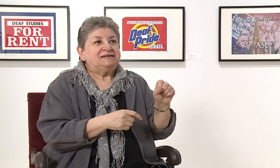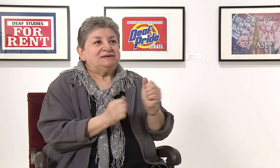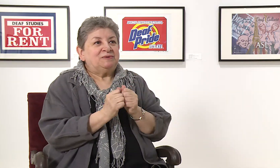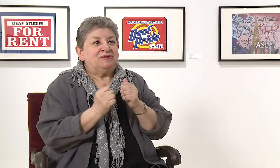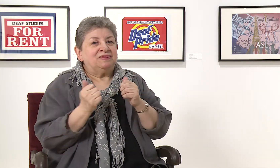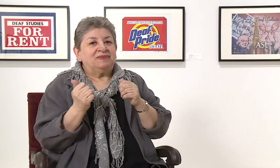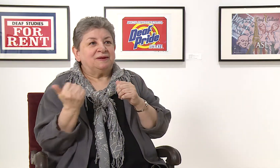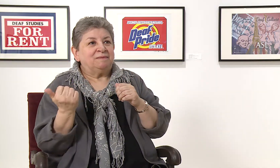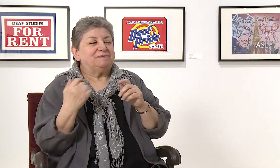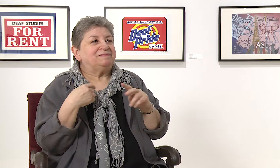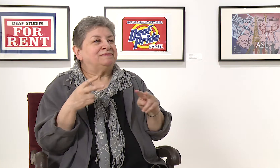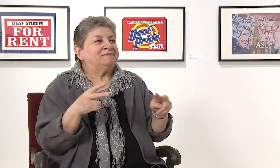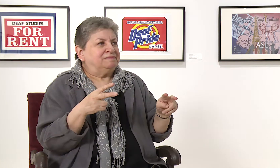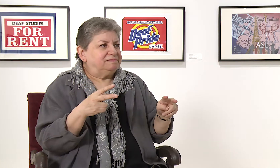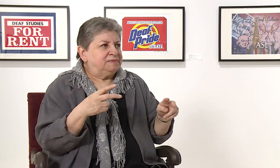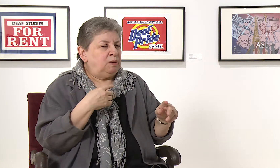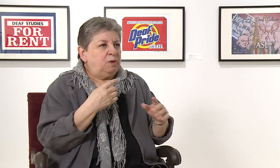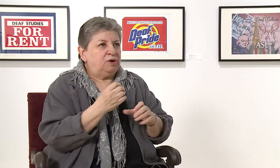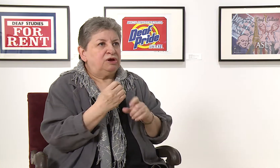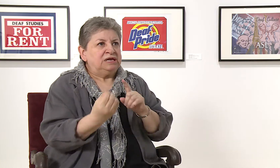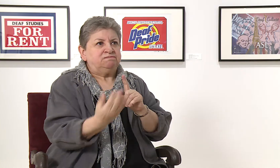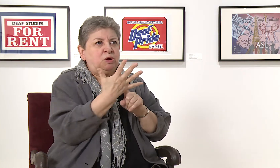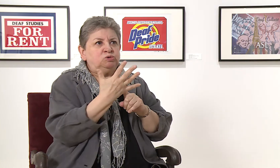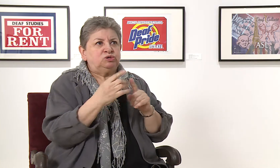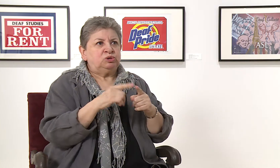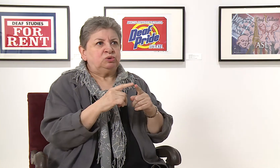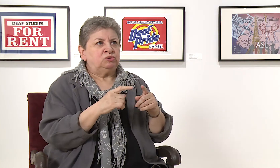When Harry and I visited various galleries,